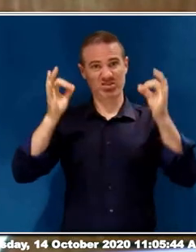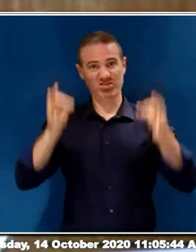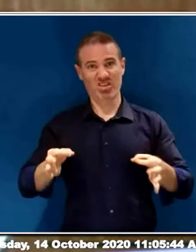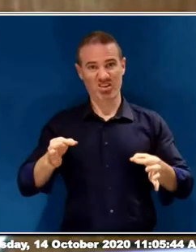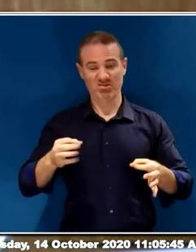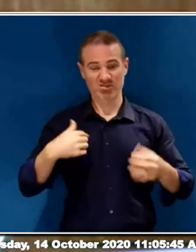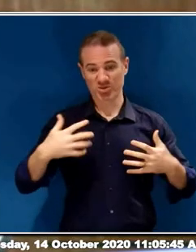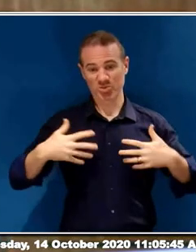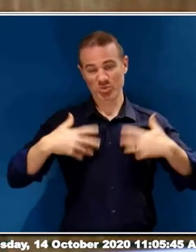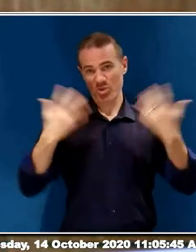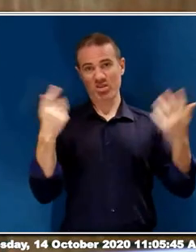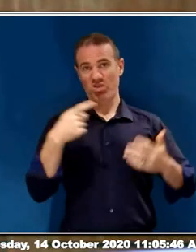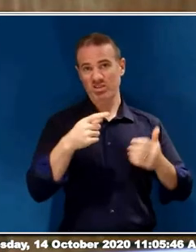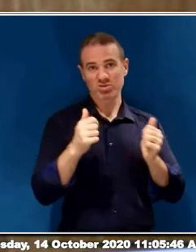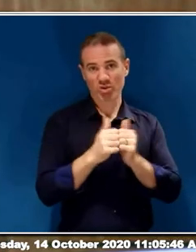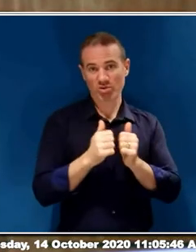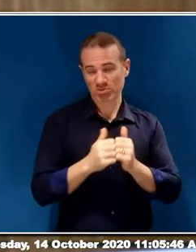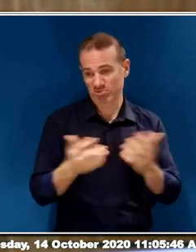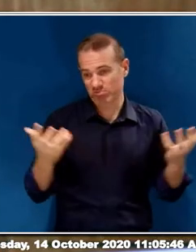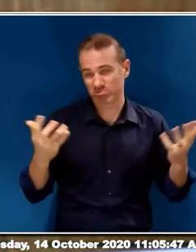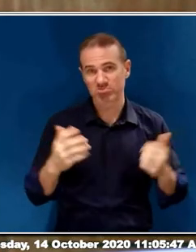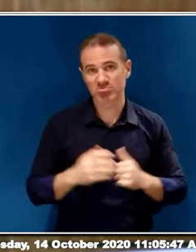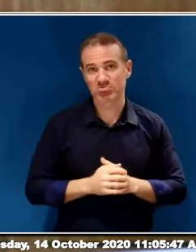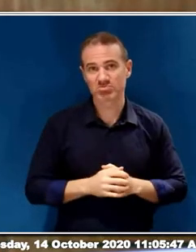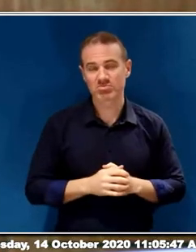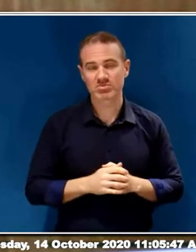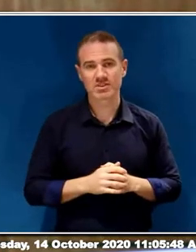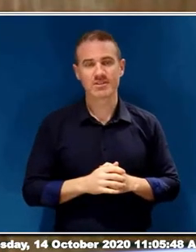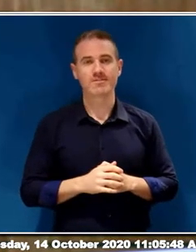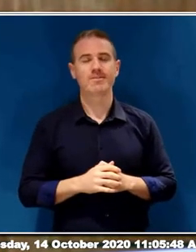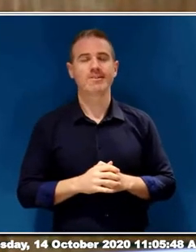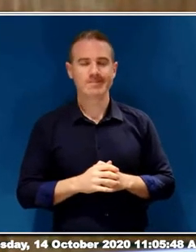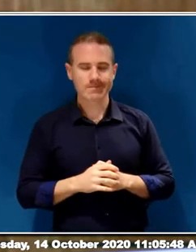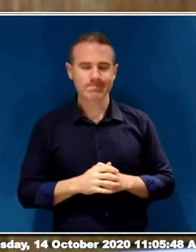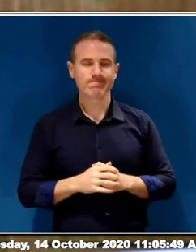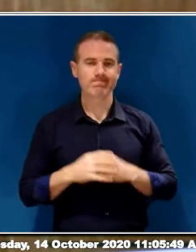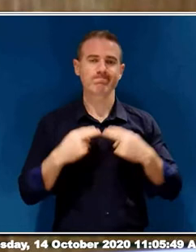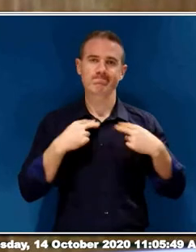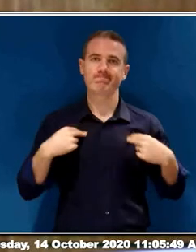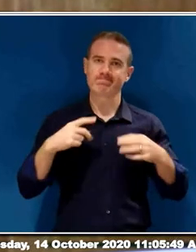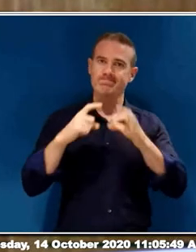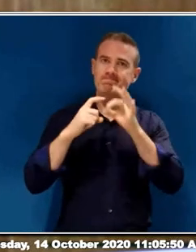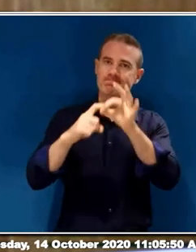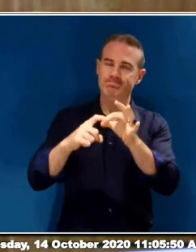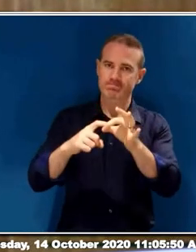Now, in early 2019, this is his second year at School 2, so this is Grade ---